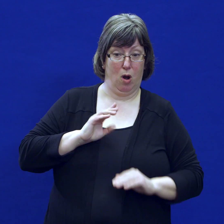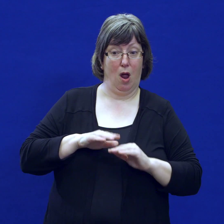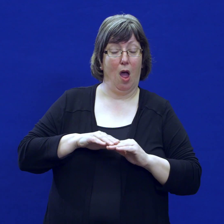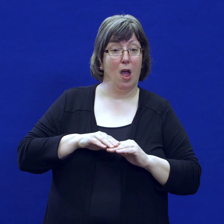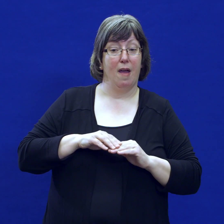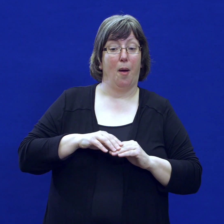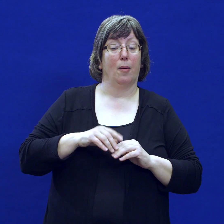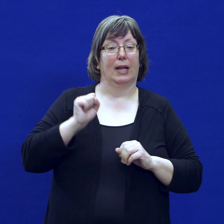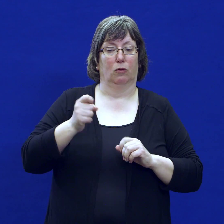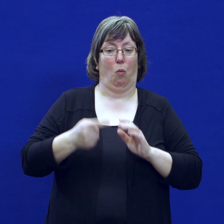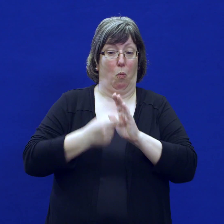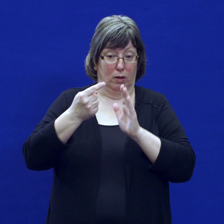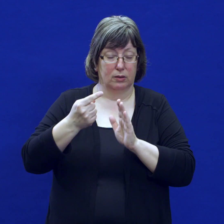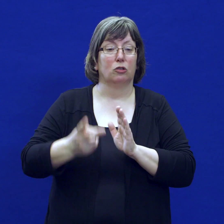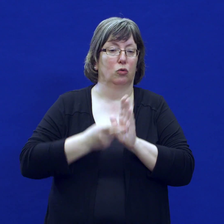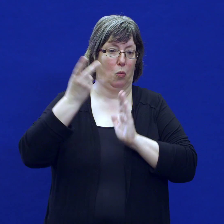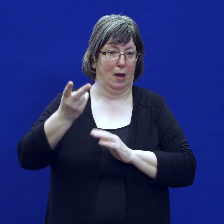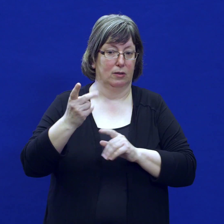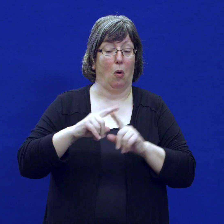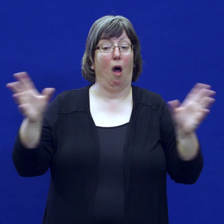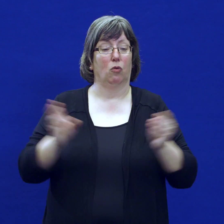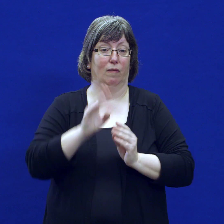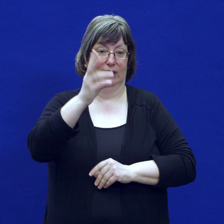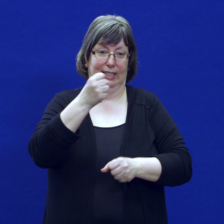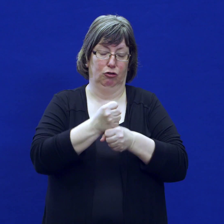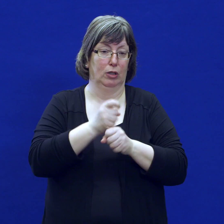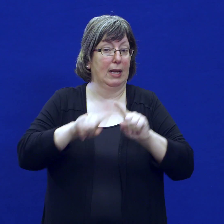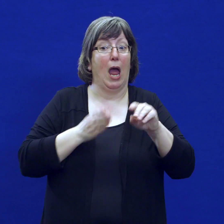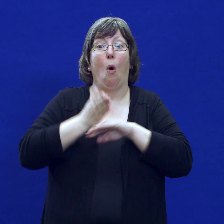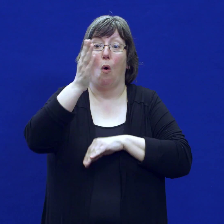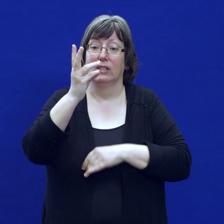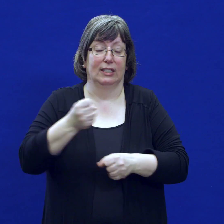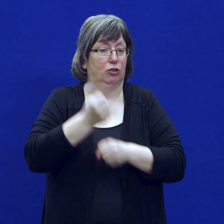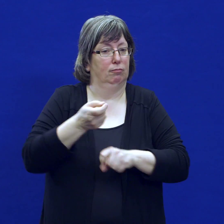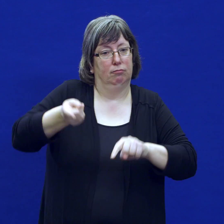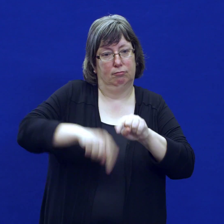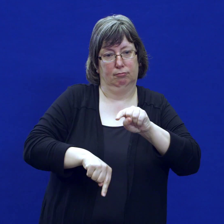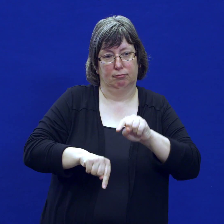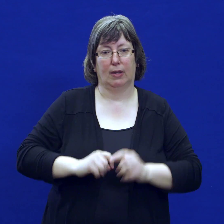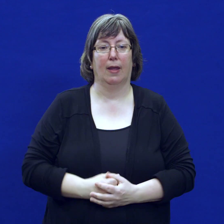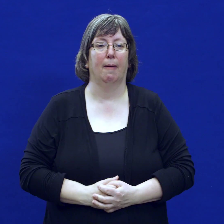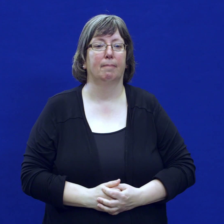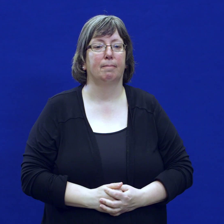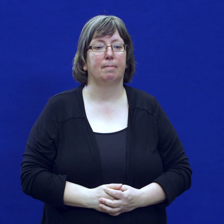consecutive terms